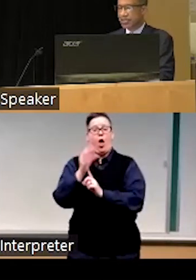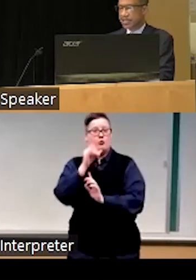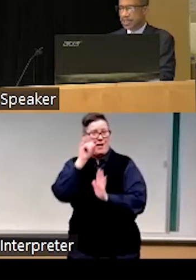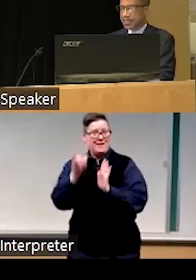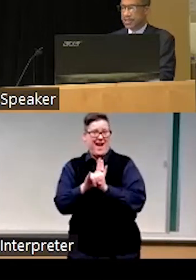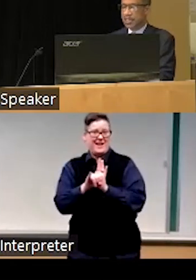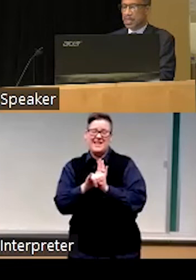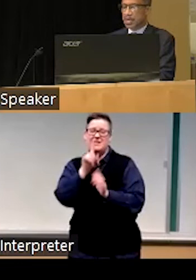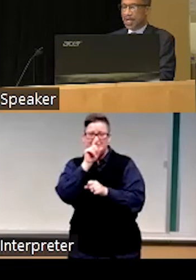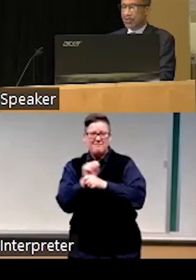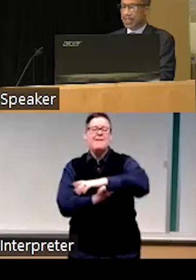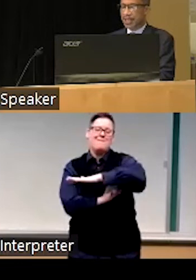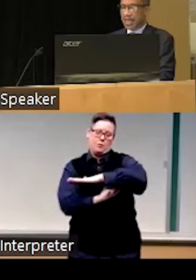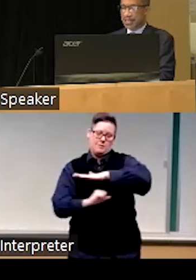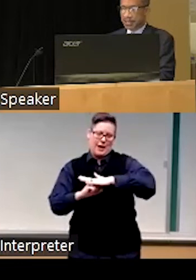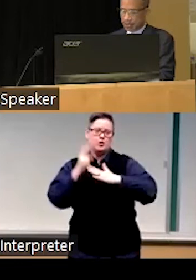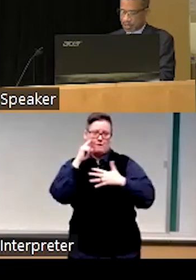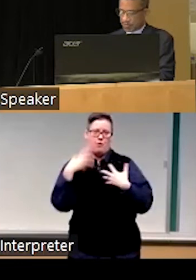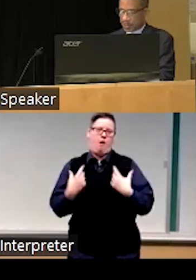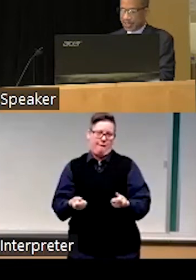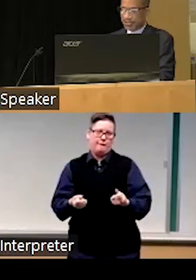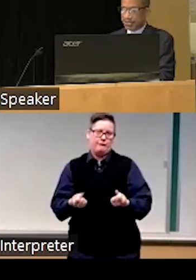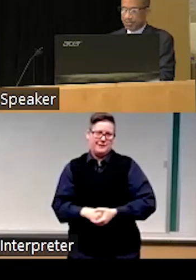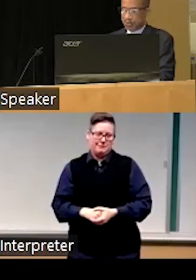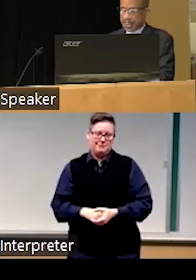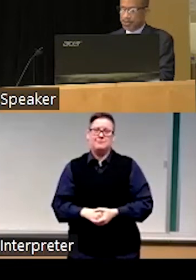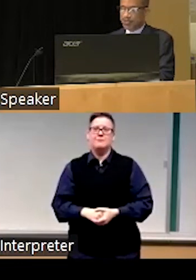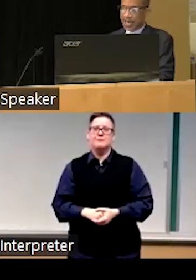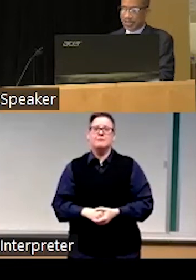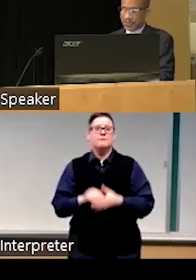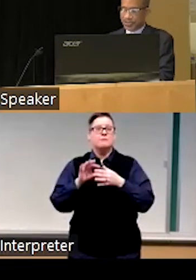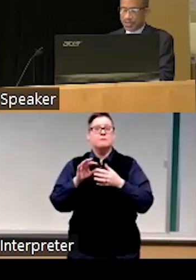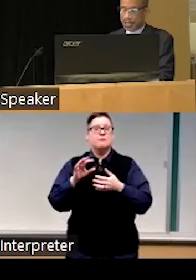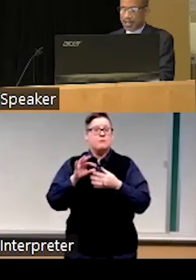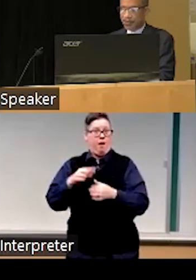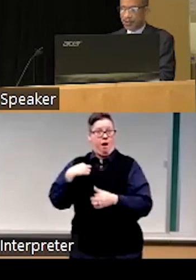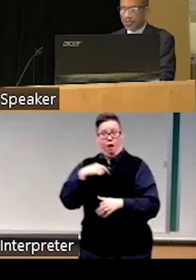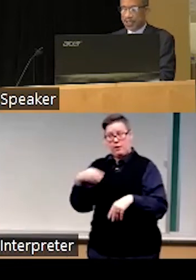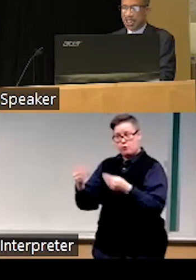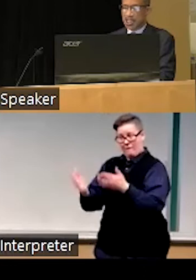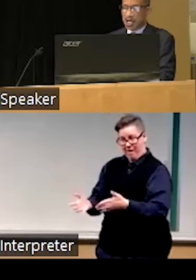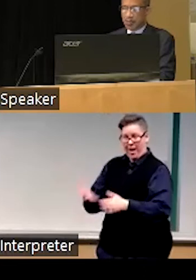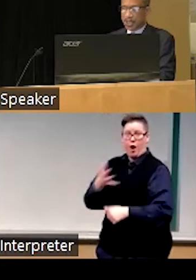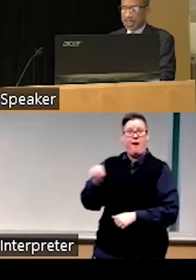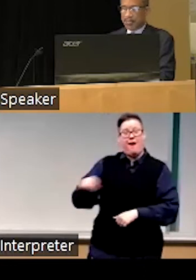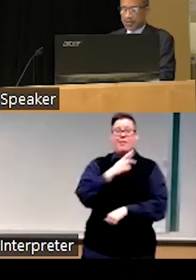mental illness not only as it as it relates to we as providers to that that person but that